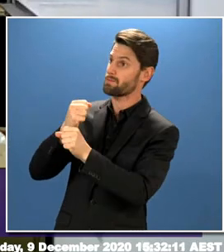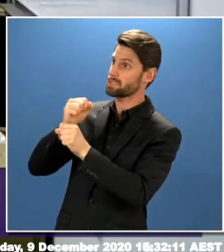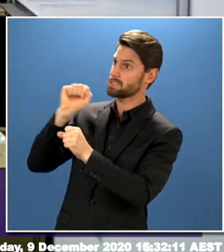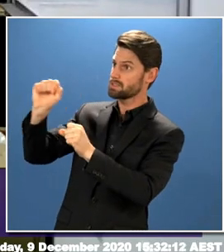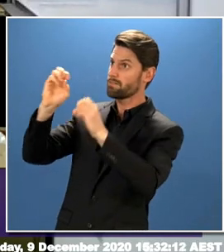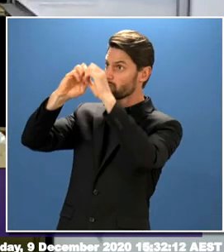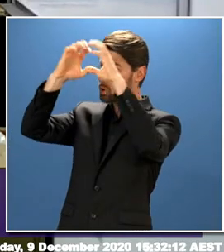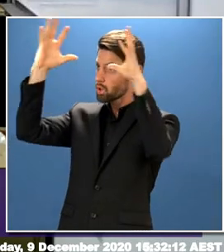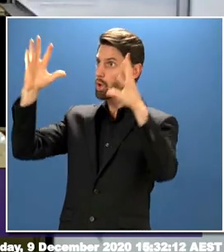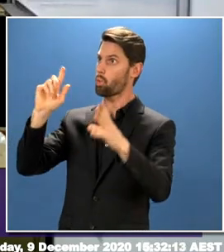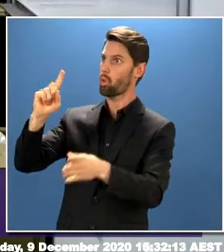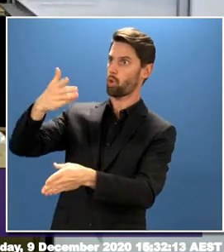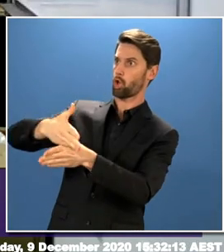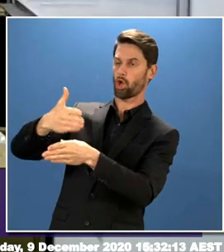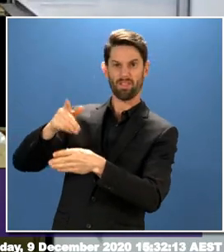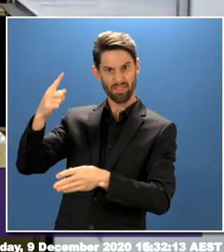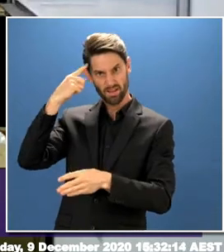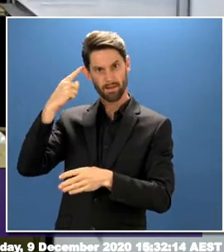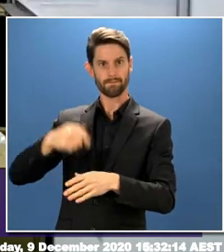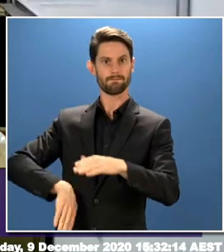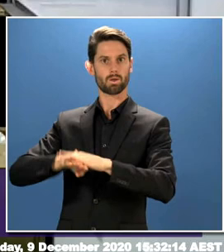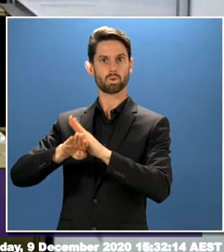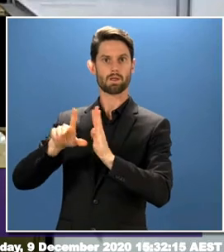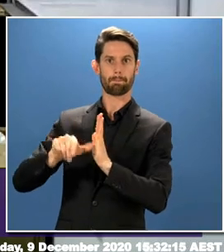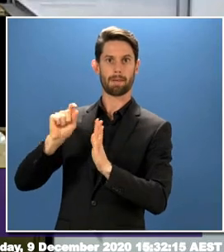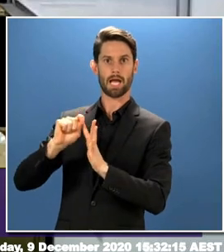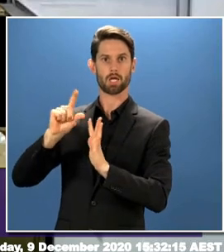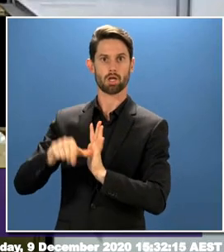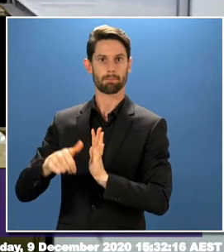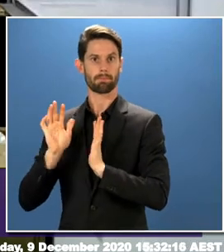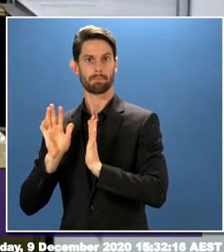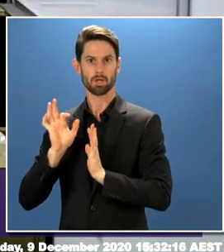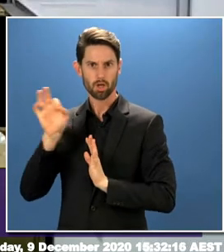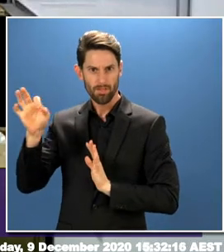Why can't people be supported to do self-business if that's their choice? It's also about careers.